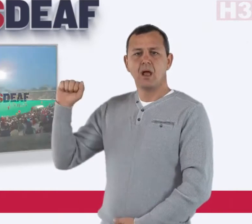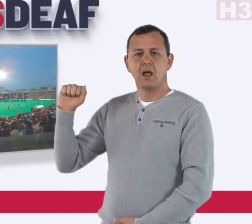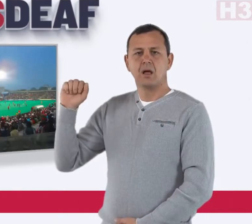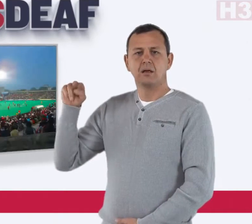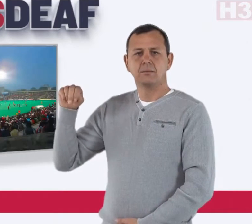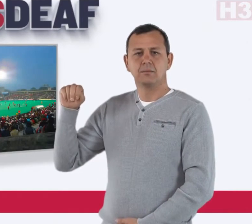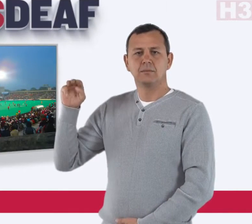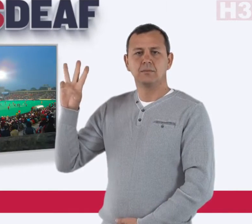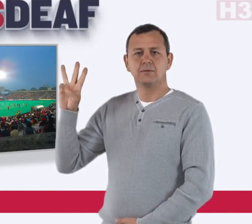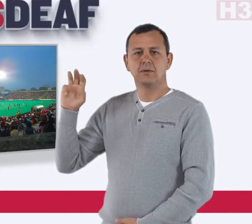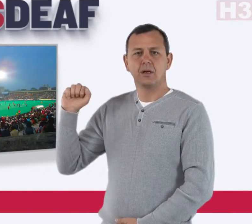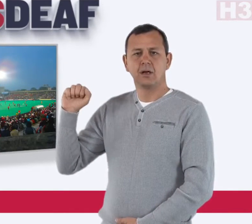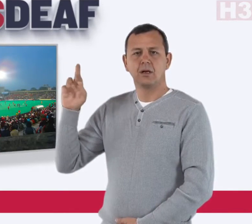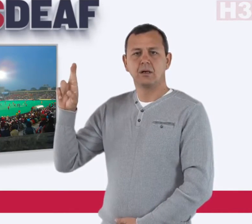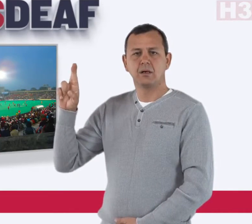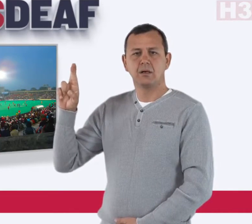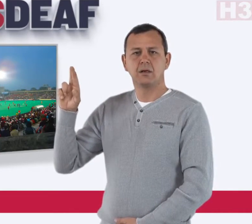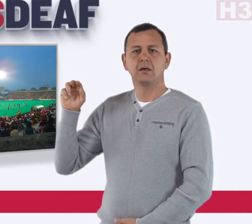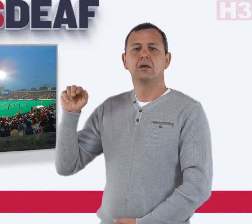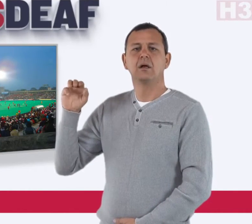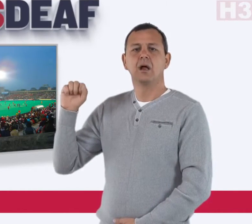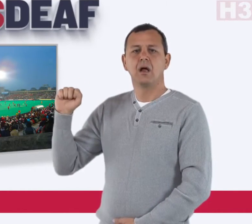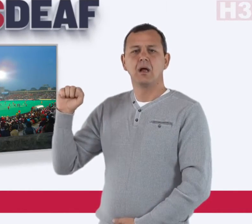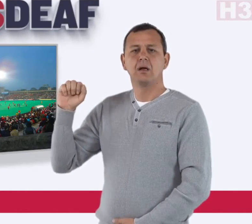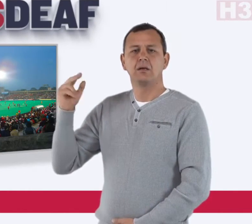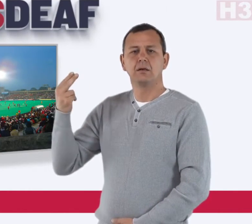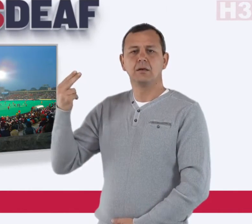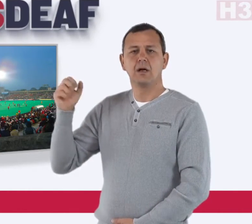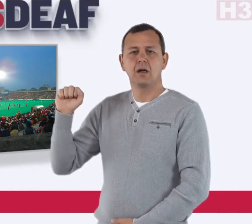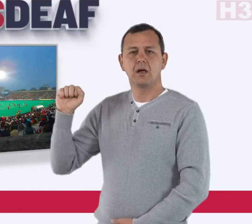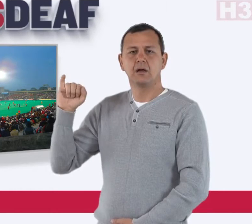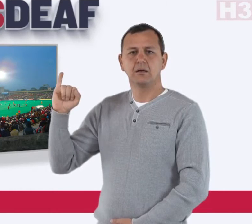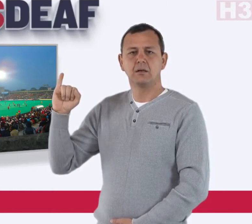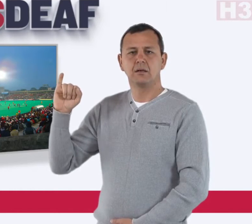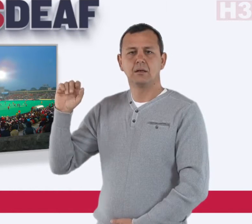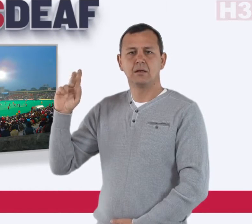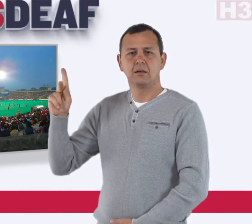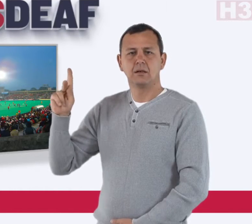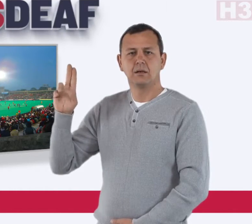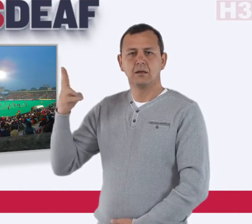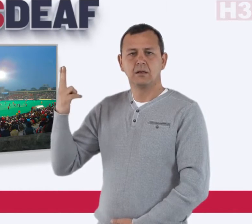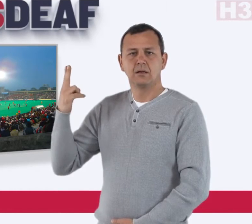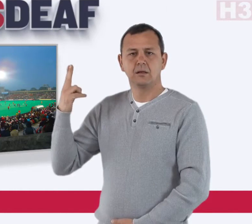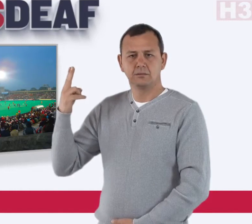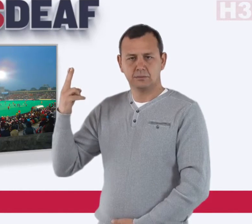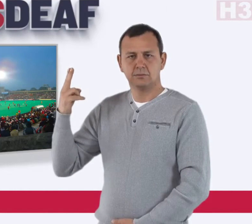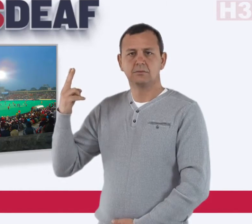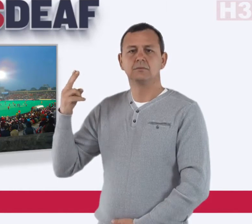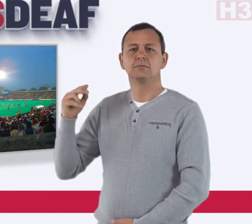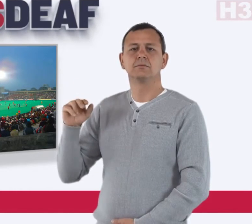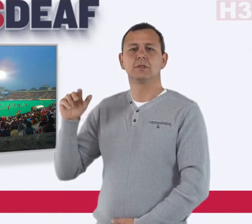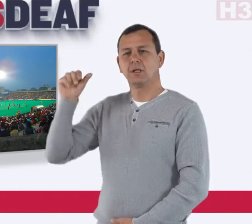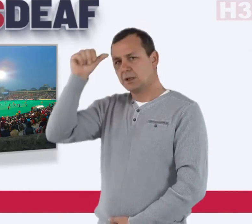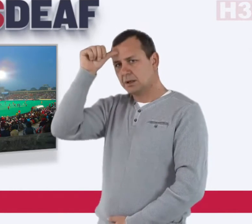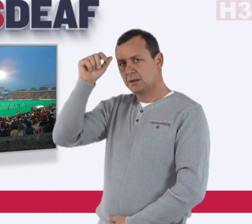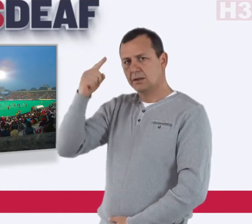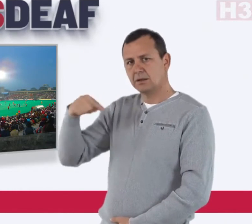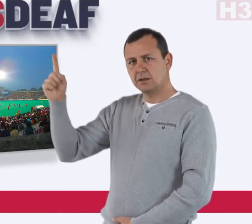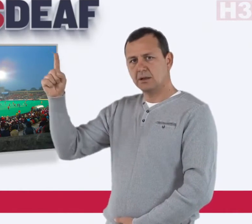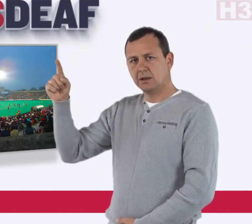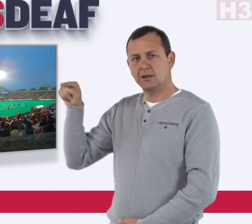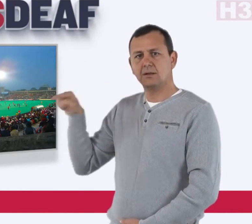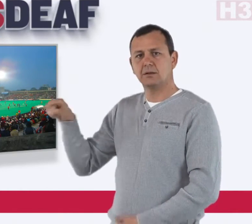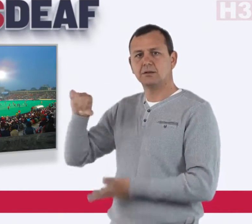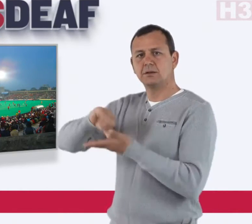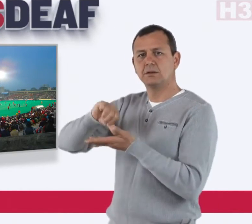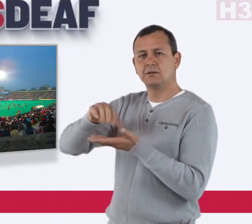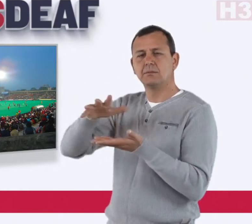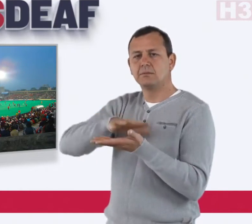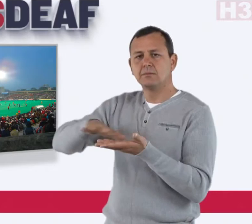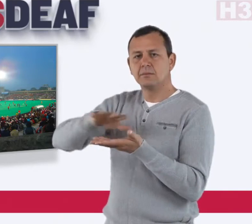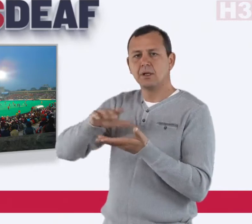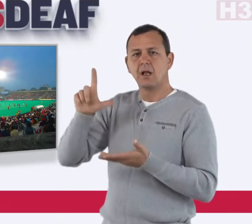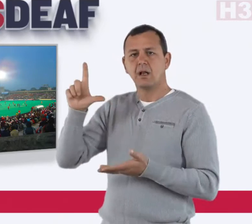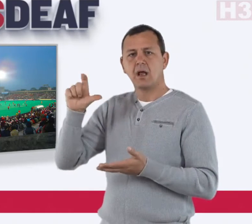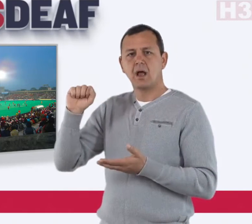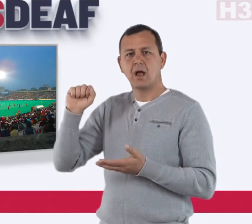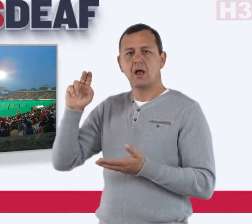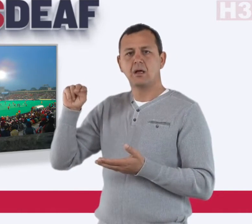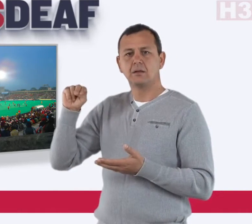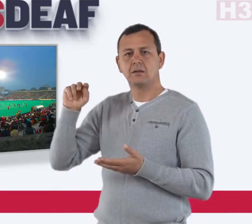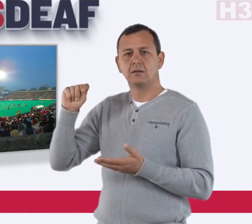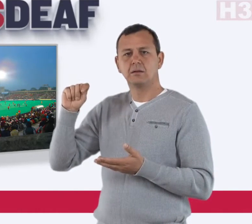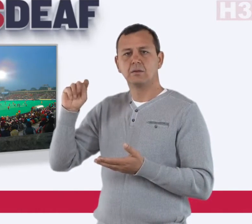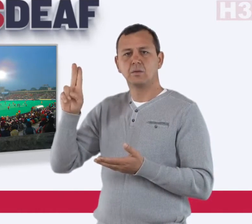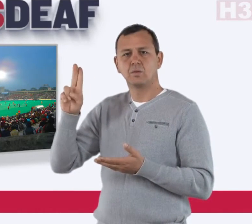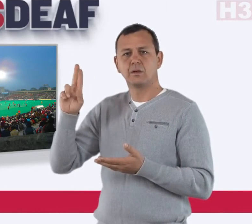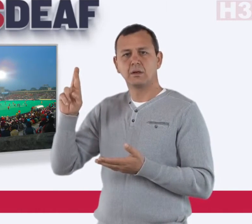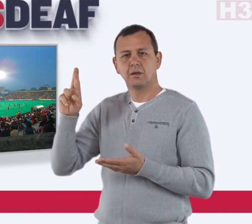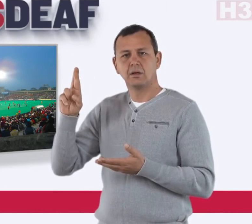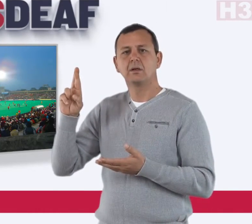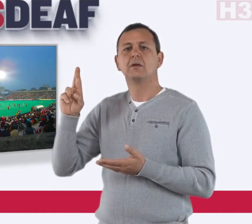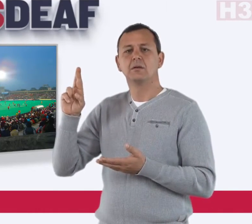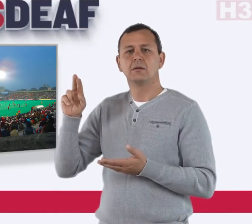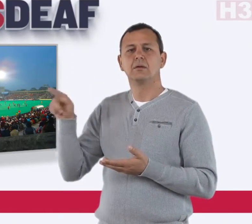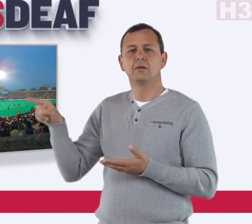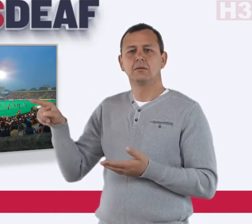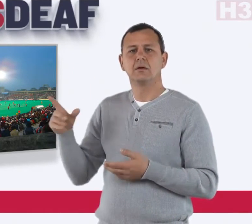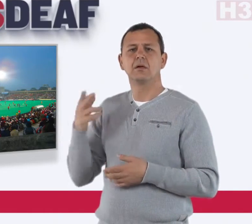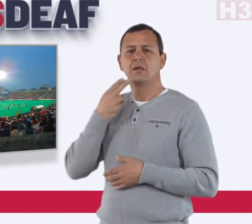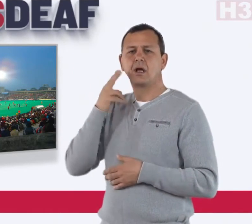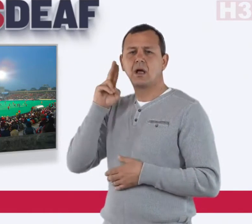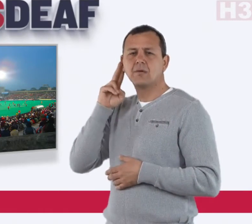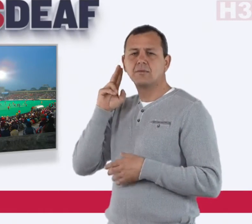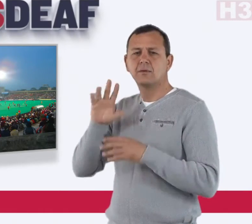Anwar Shaikh in Latur, India is a deaf